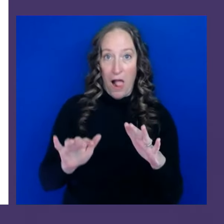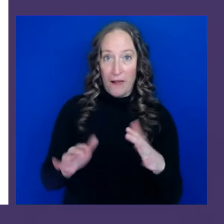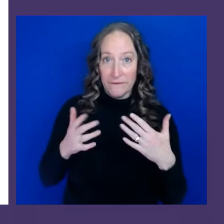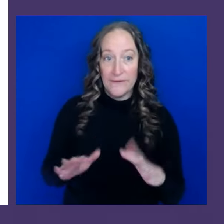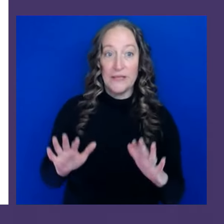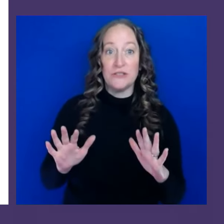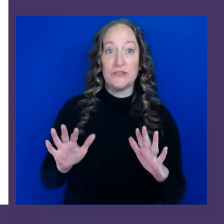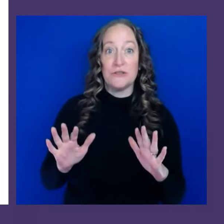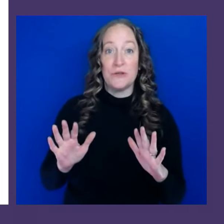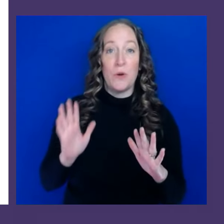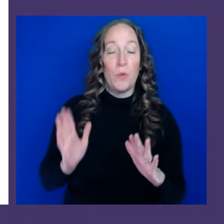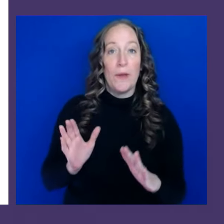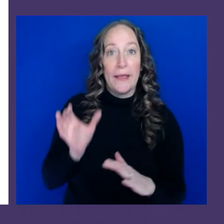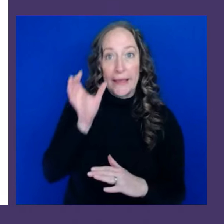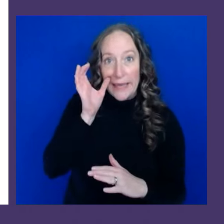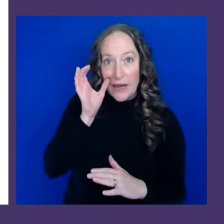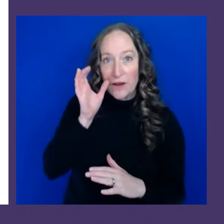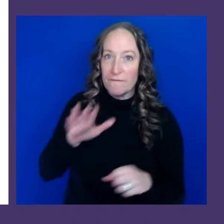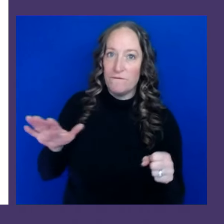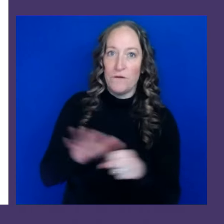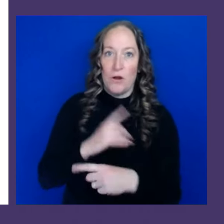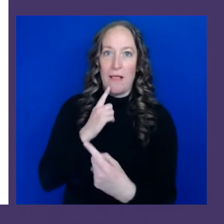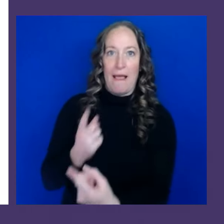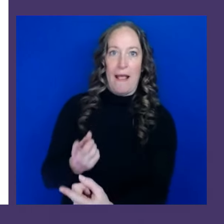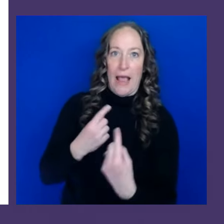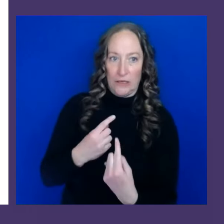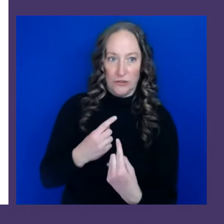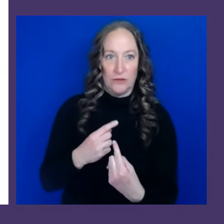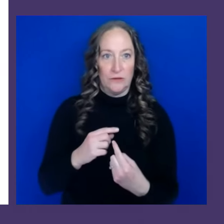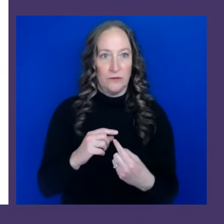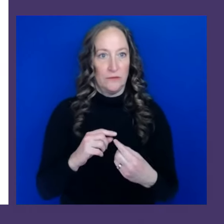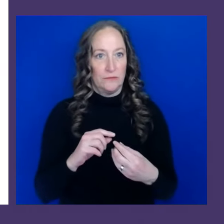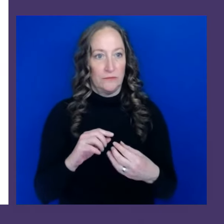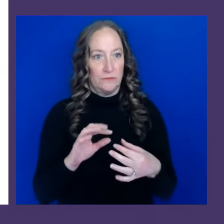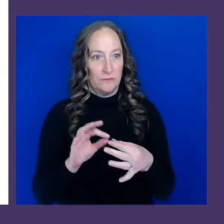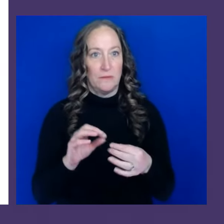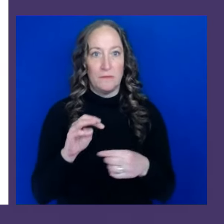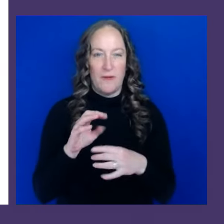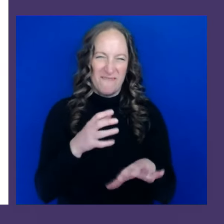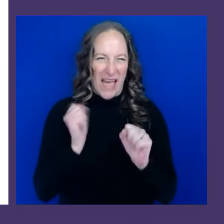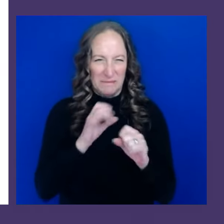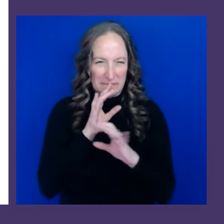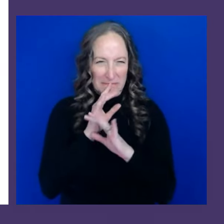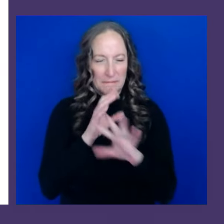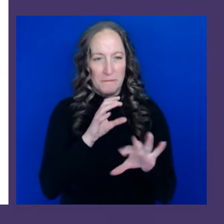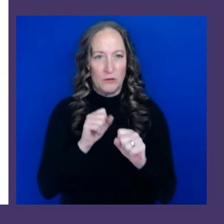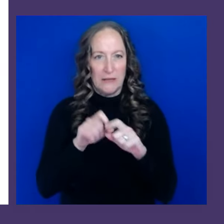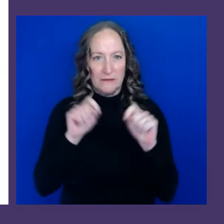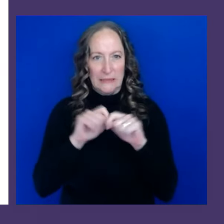we're going to hear the entire answer. Hello. To turn dark mode Microsoft Teams, follow these steps; one, open Microsoft Teams. Two, click on your profile picture.